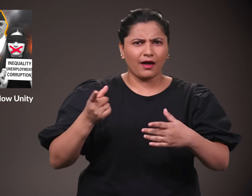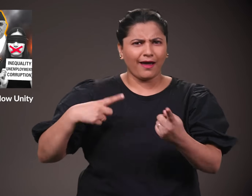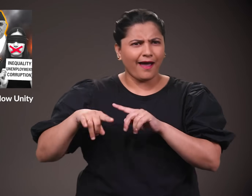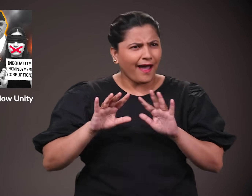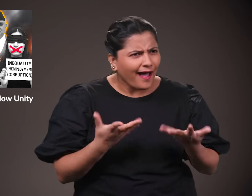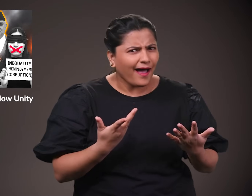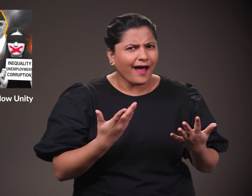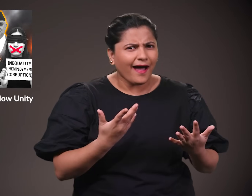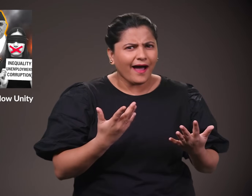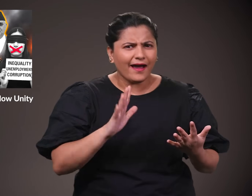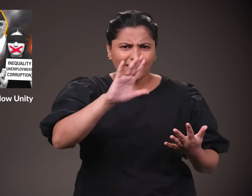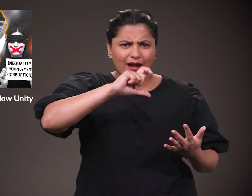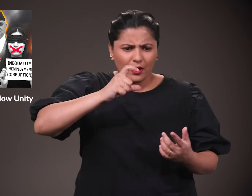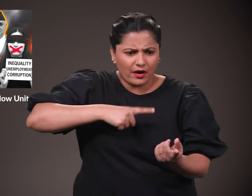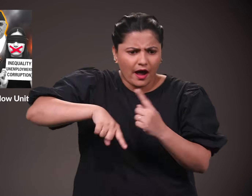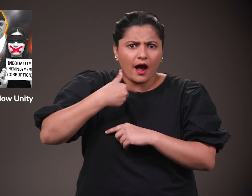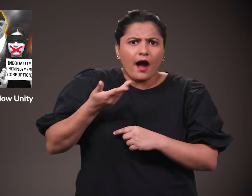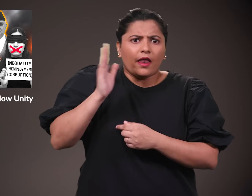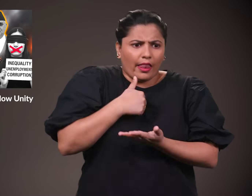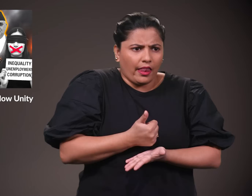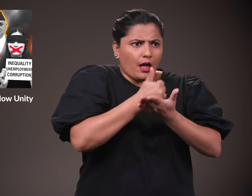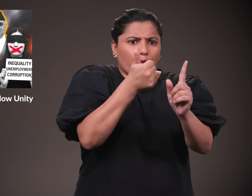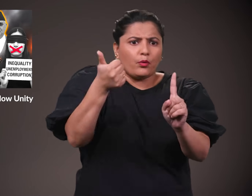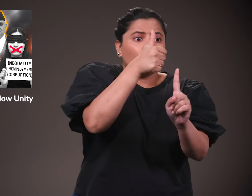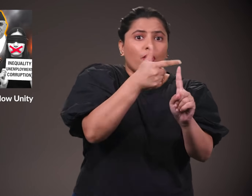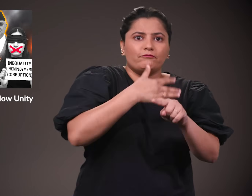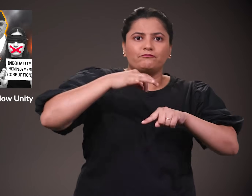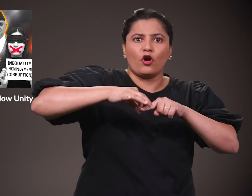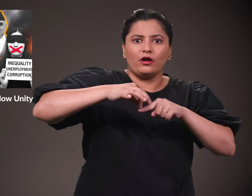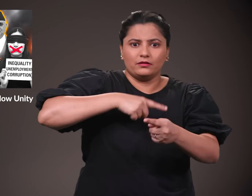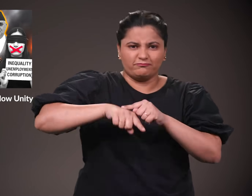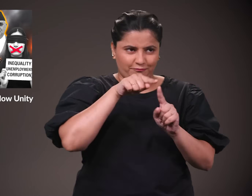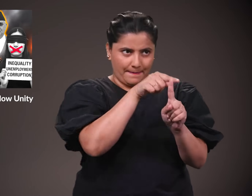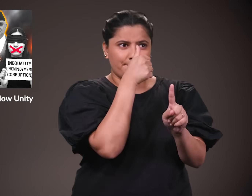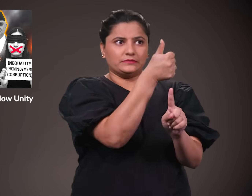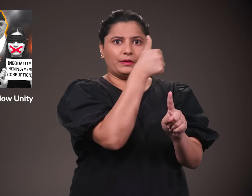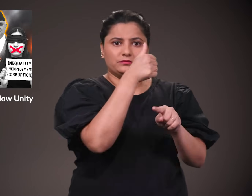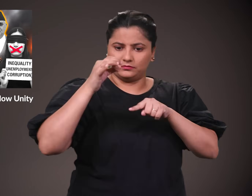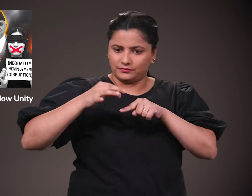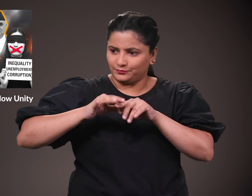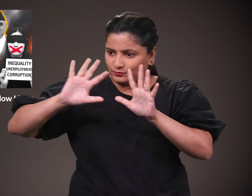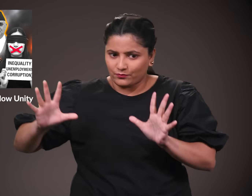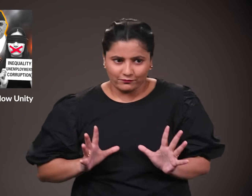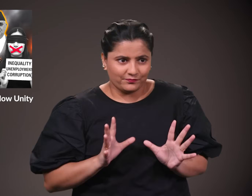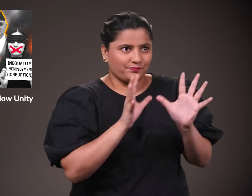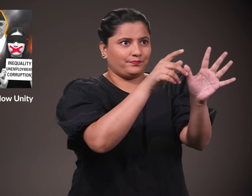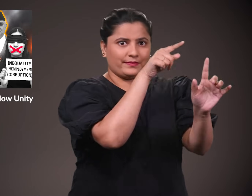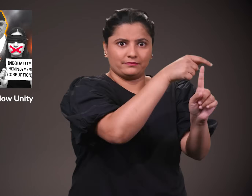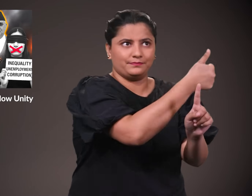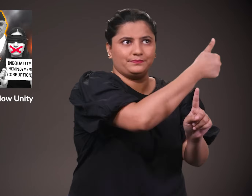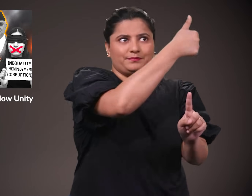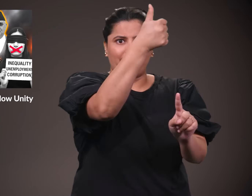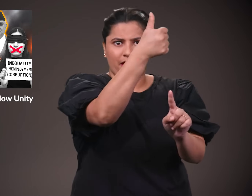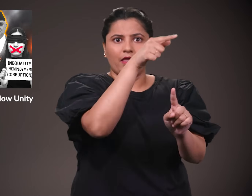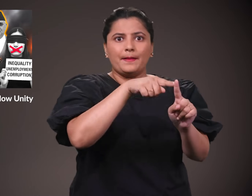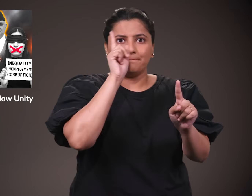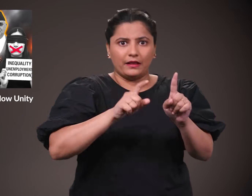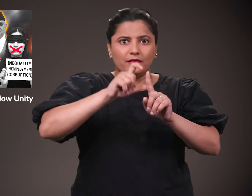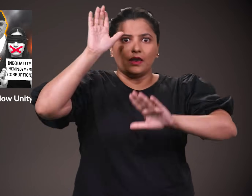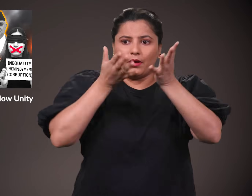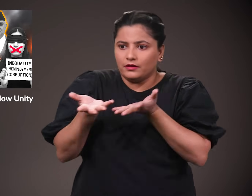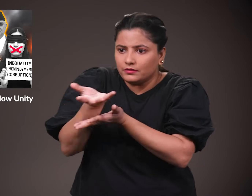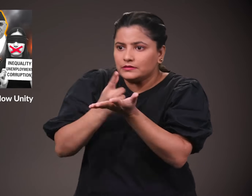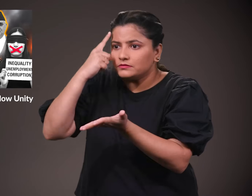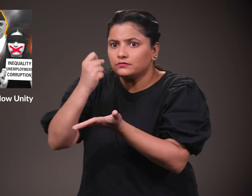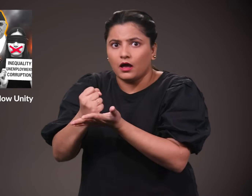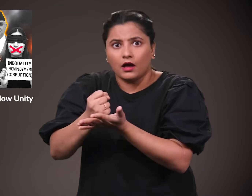These leaders were elected by the people through democracy. A government should consult its citizens,